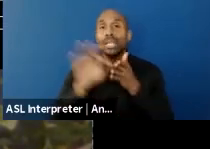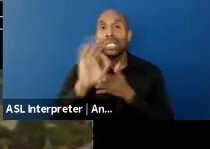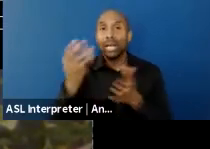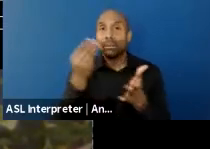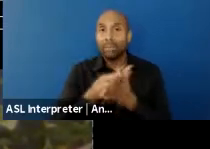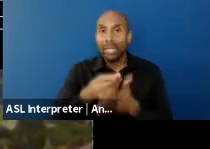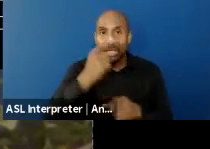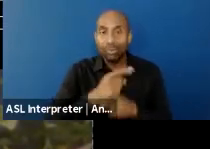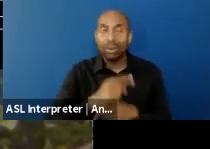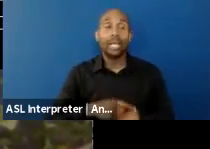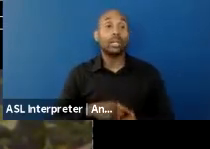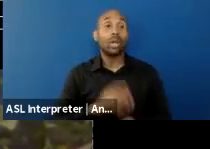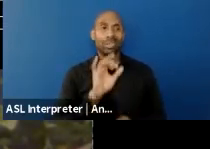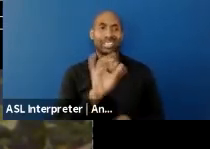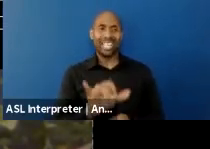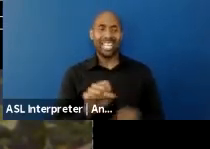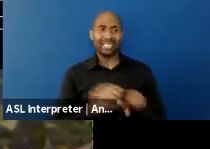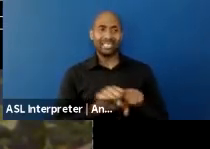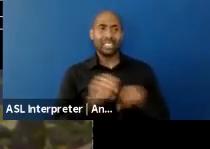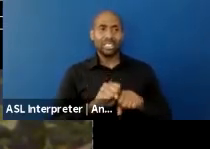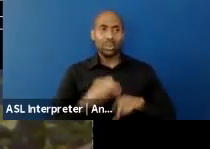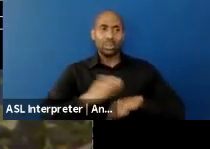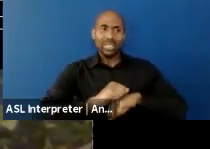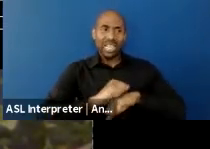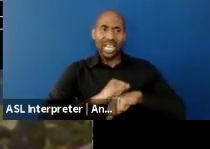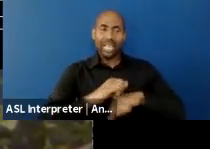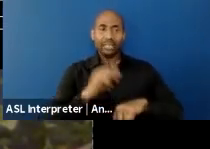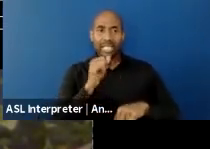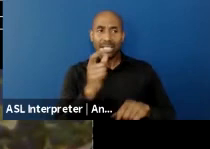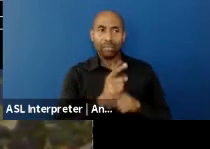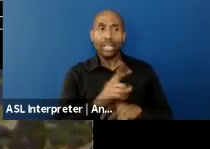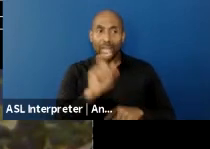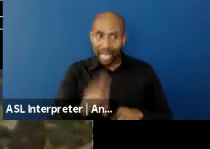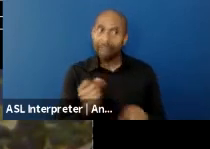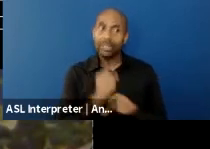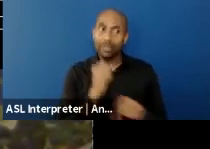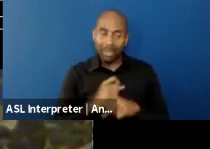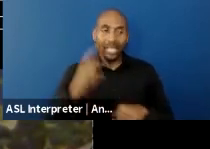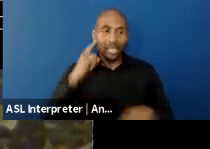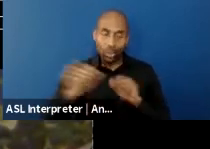That shoe shine isn't right. Make the noise.